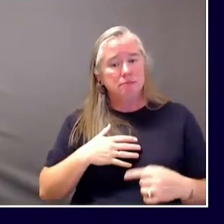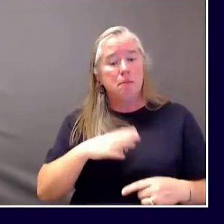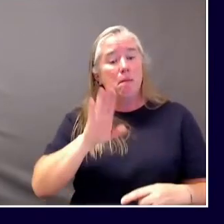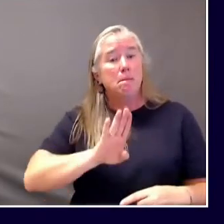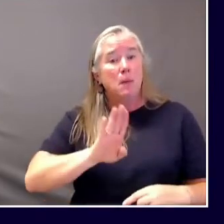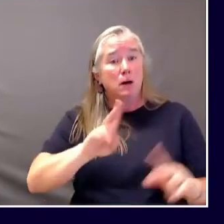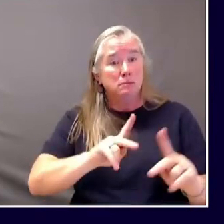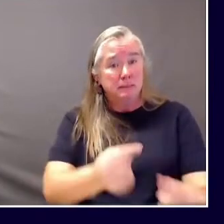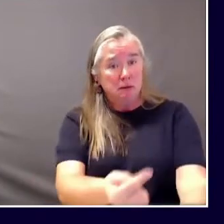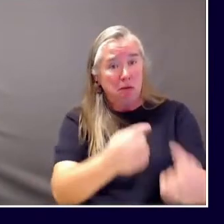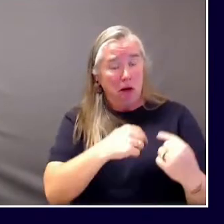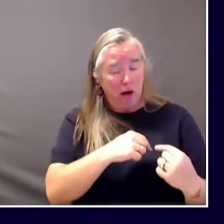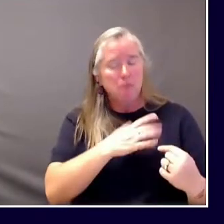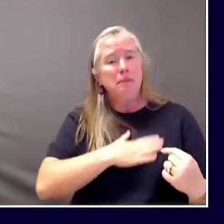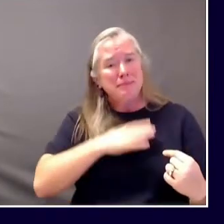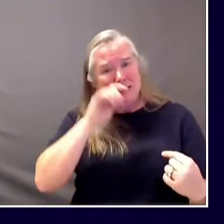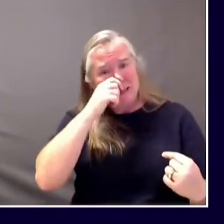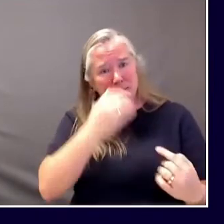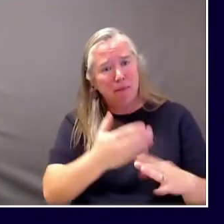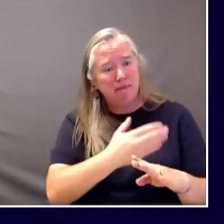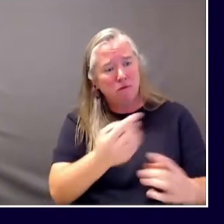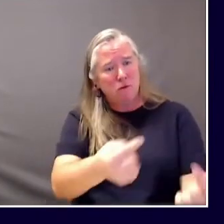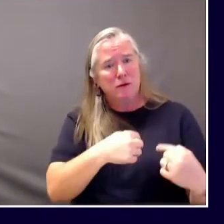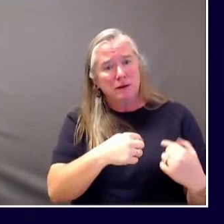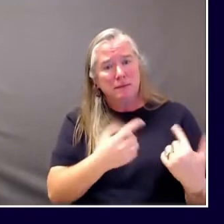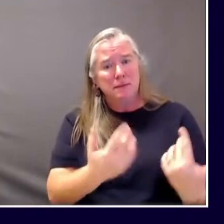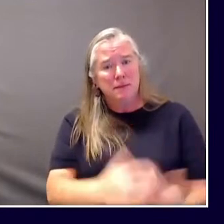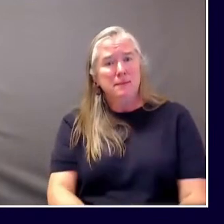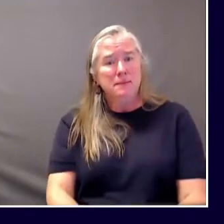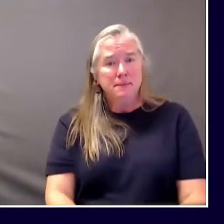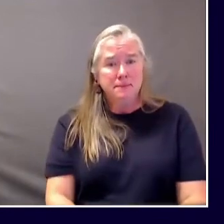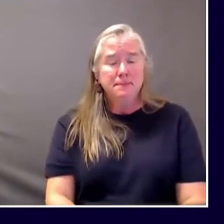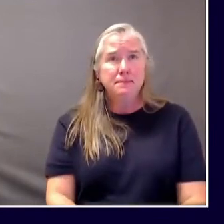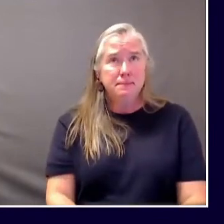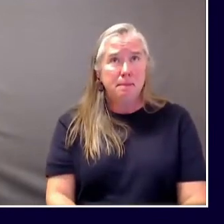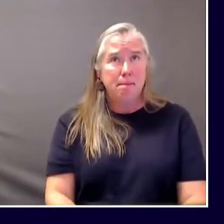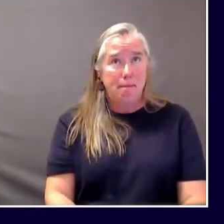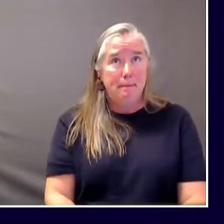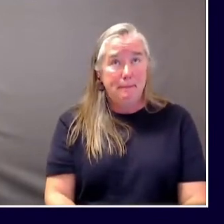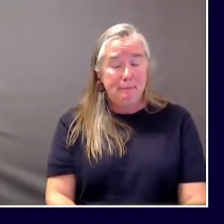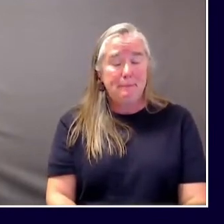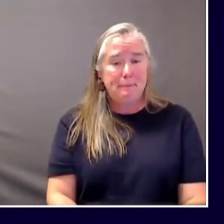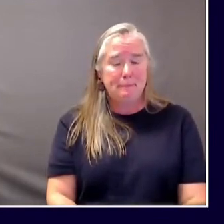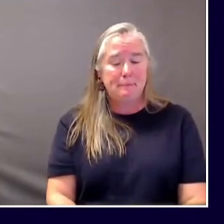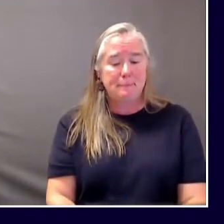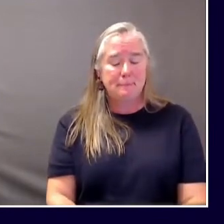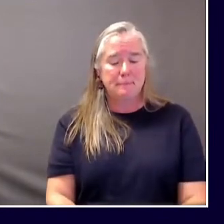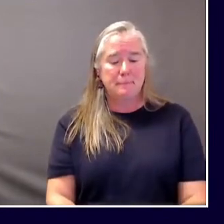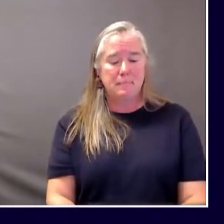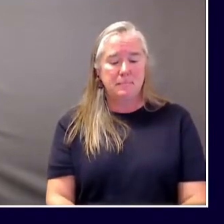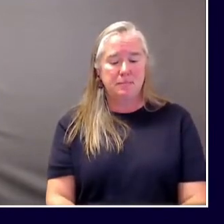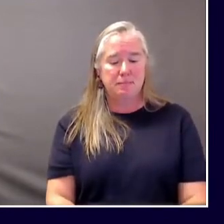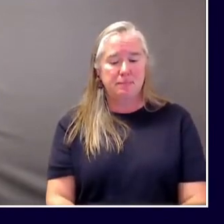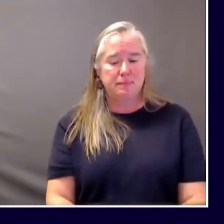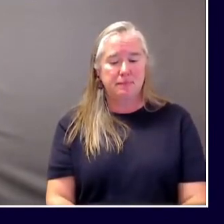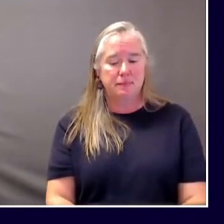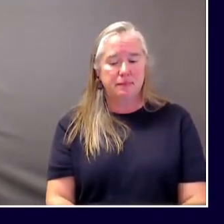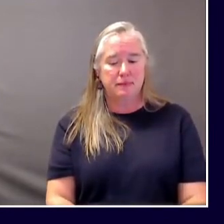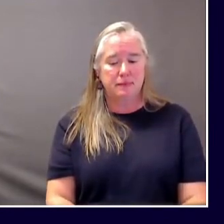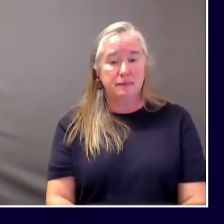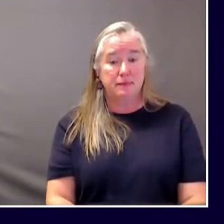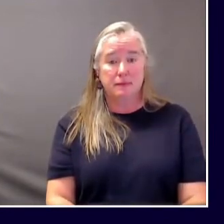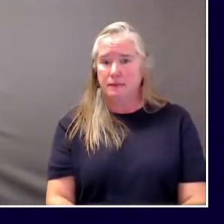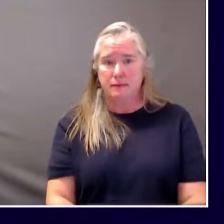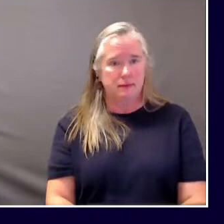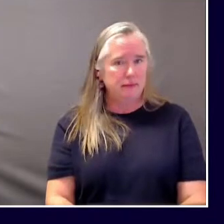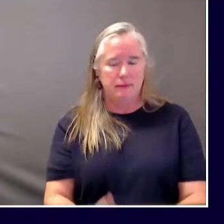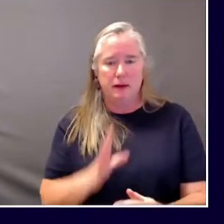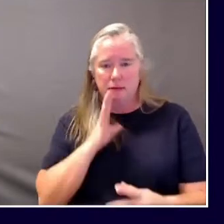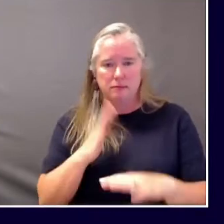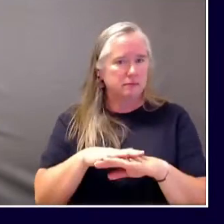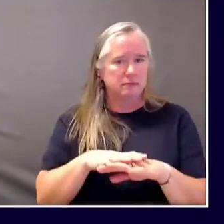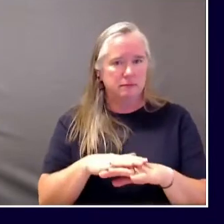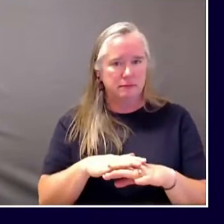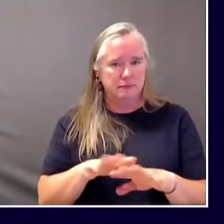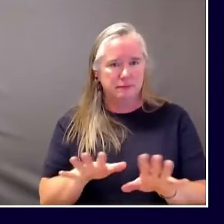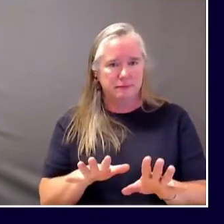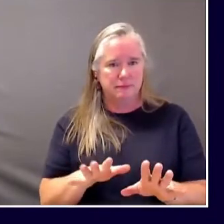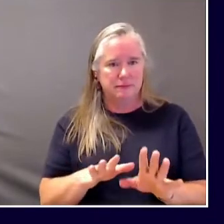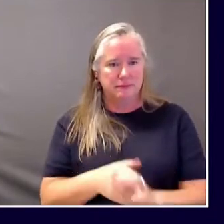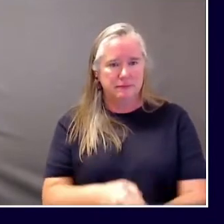prepared to change that make it